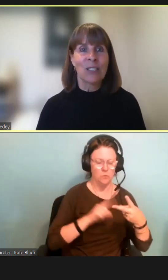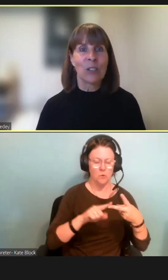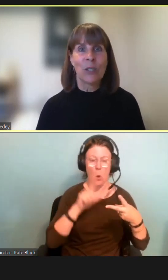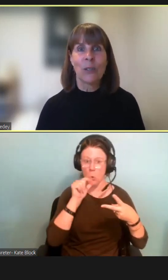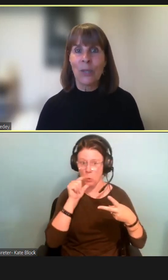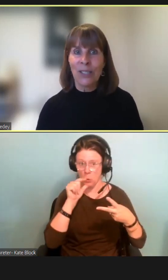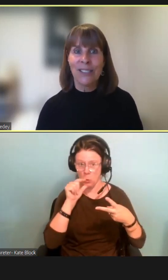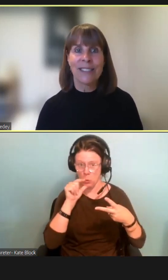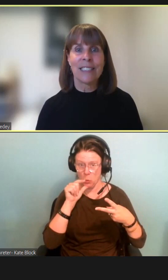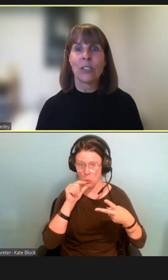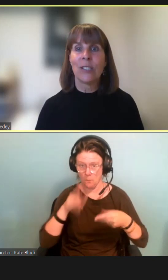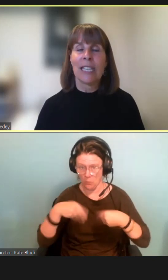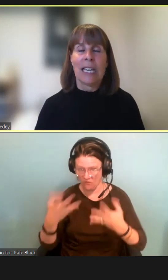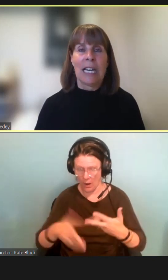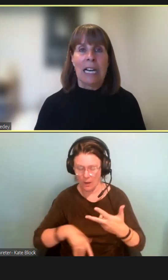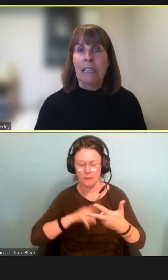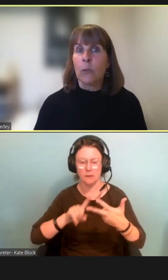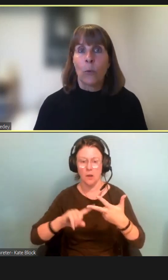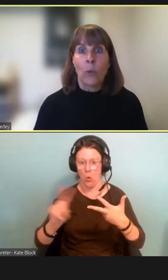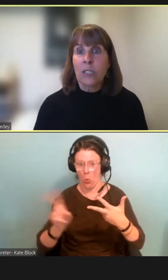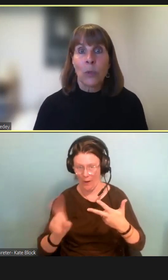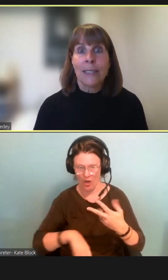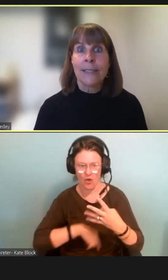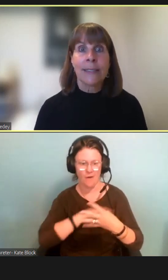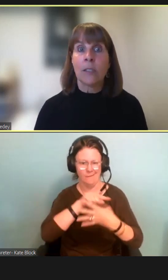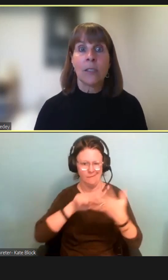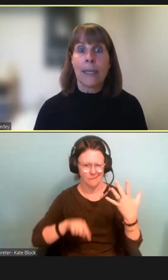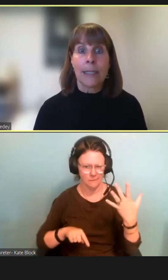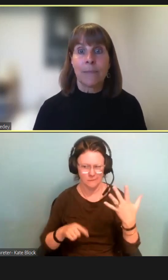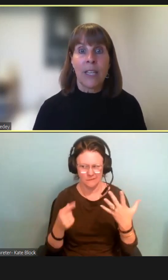it where are you going to do it what's the process going to look like how are